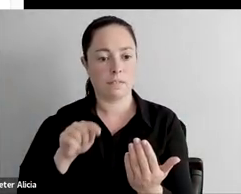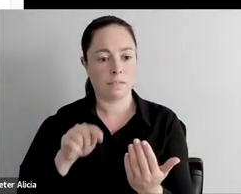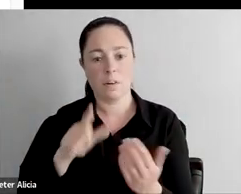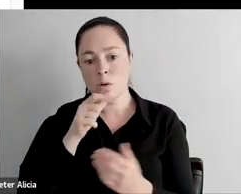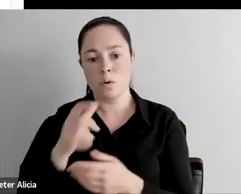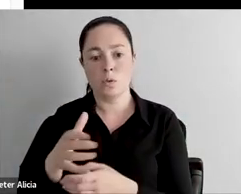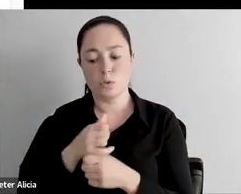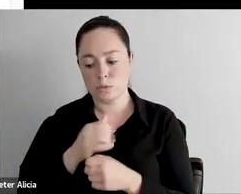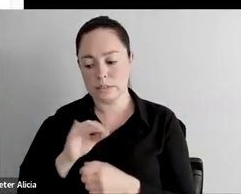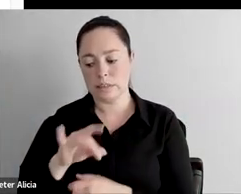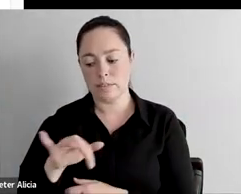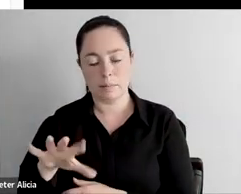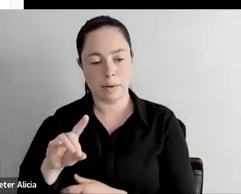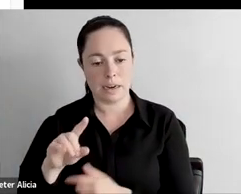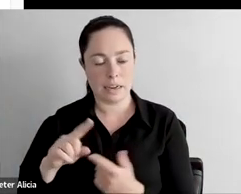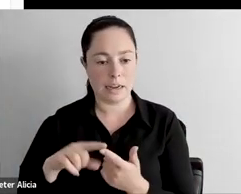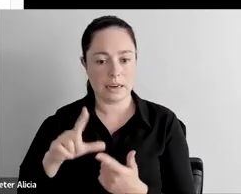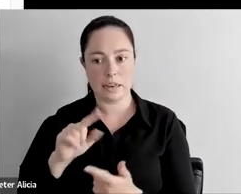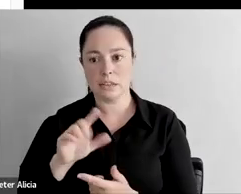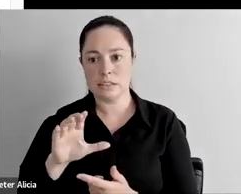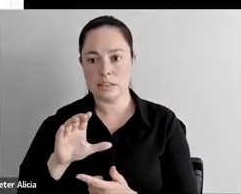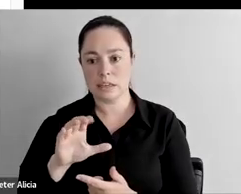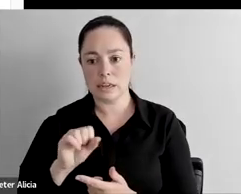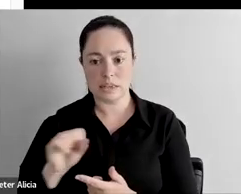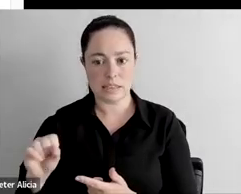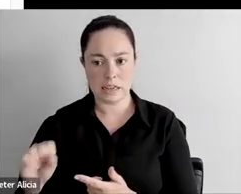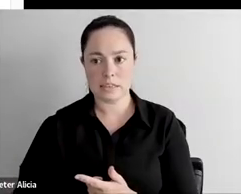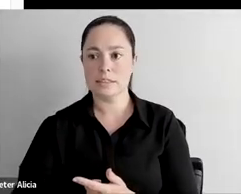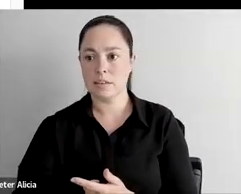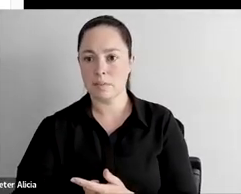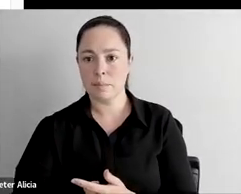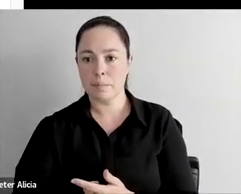Medicaid LTSS, which is about 2,600 people among